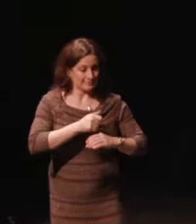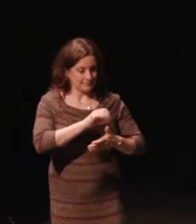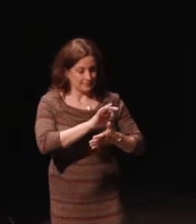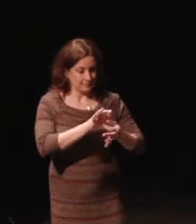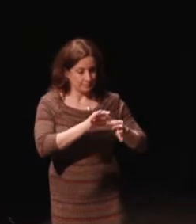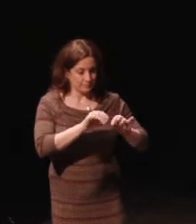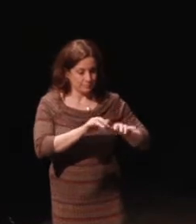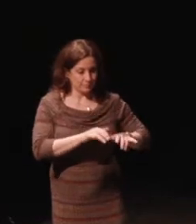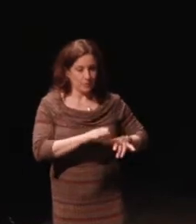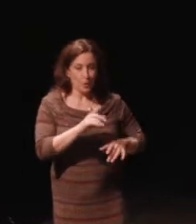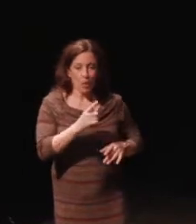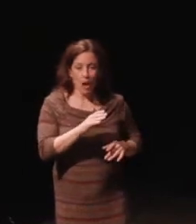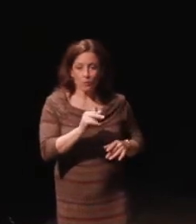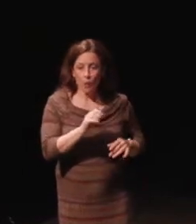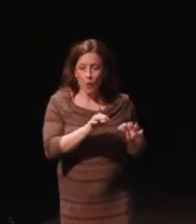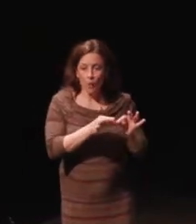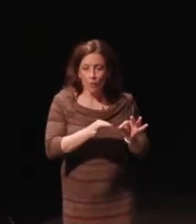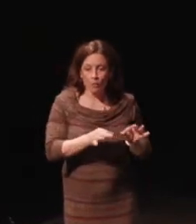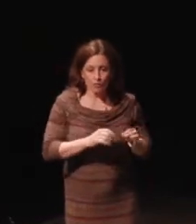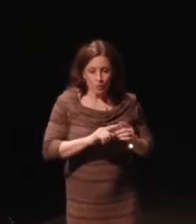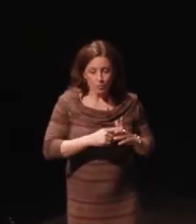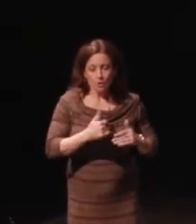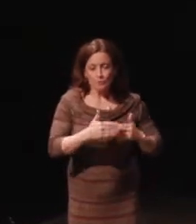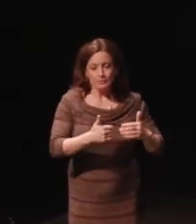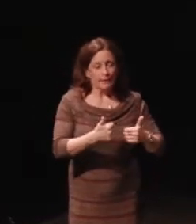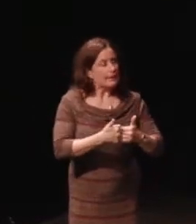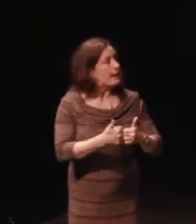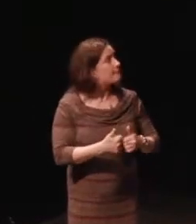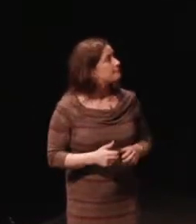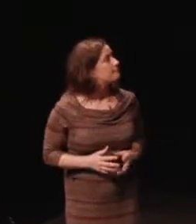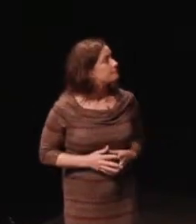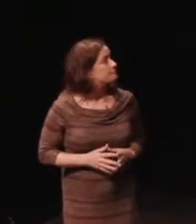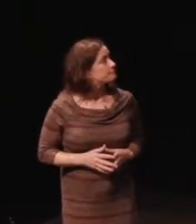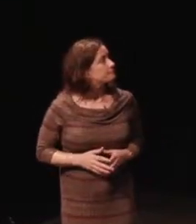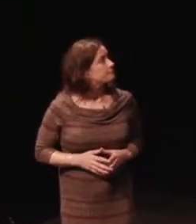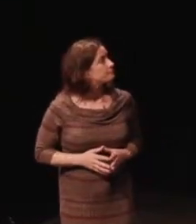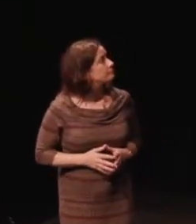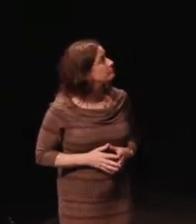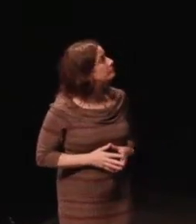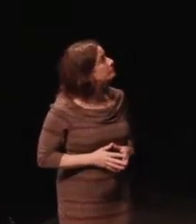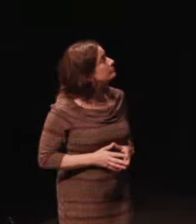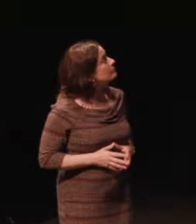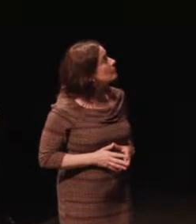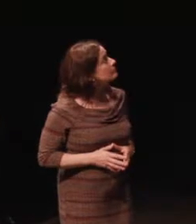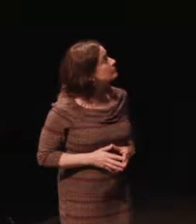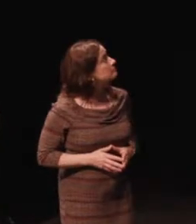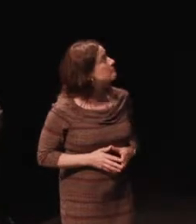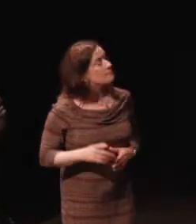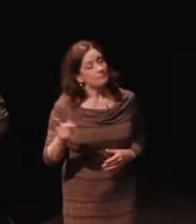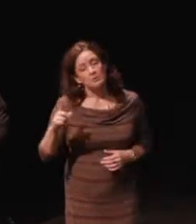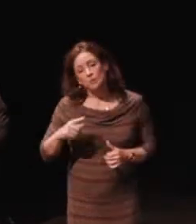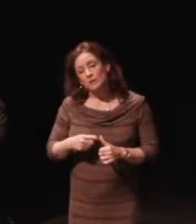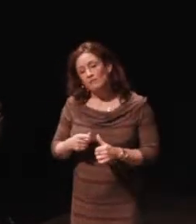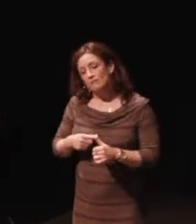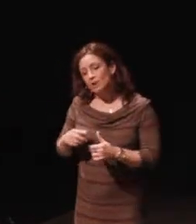So, reaching out with people like him, he was the first member that we kind of reached out to.